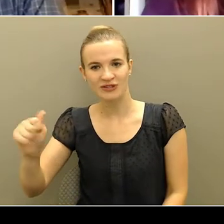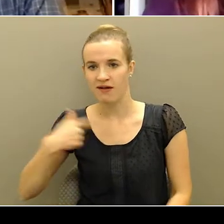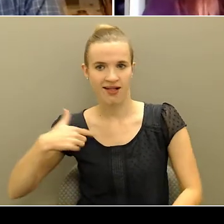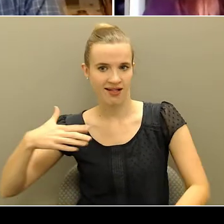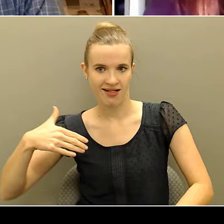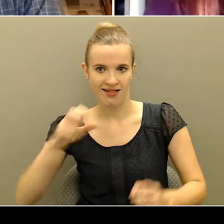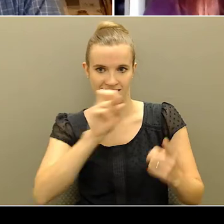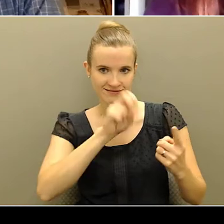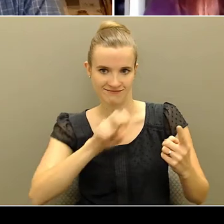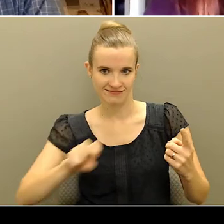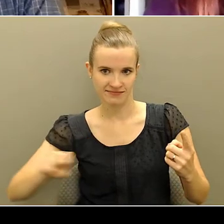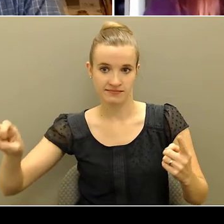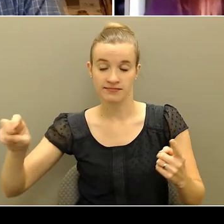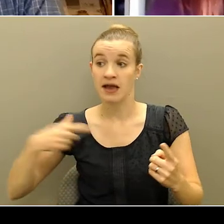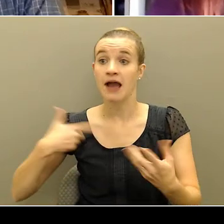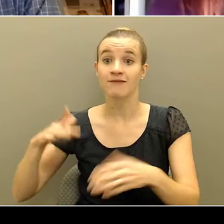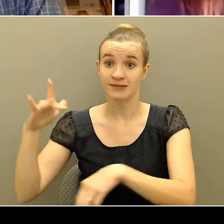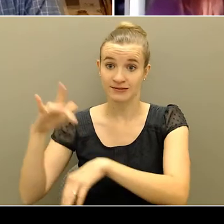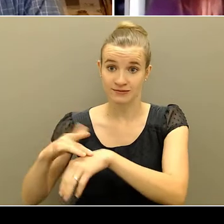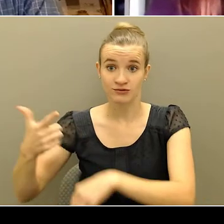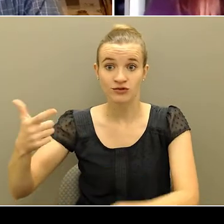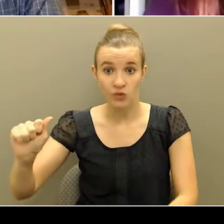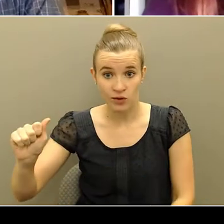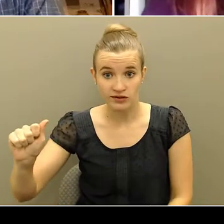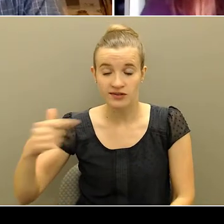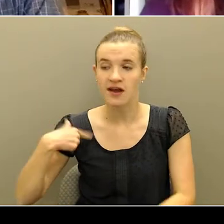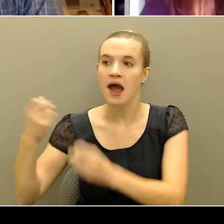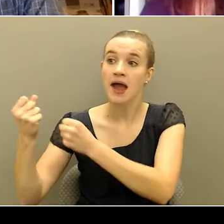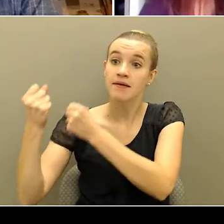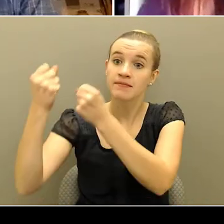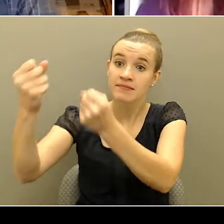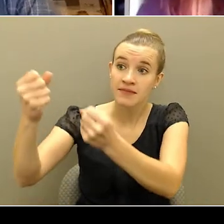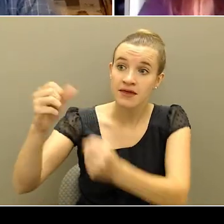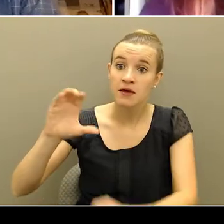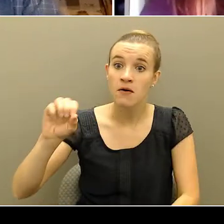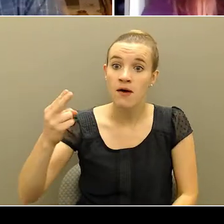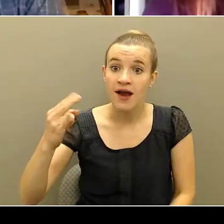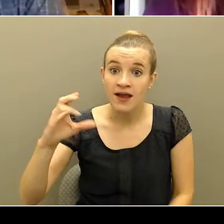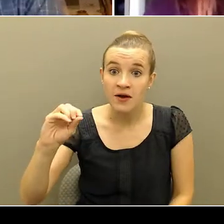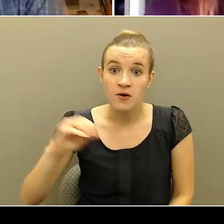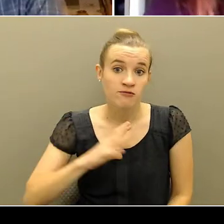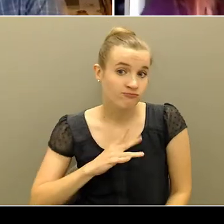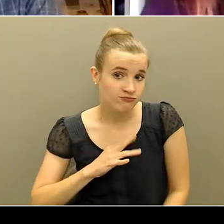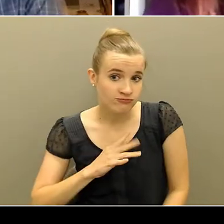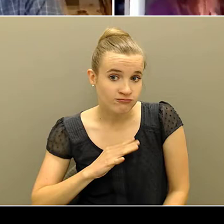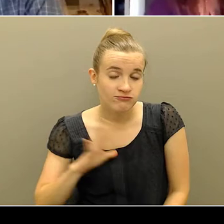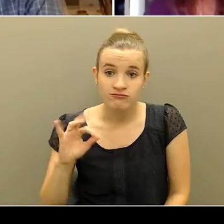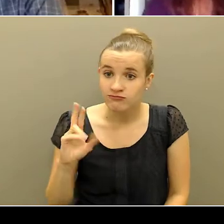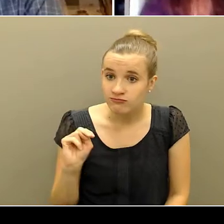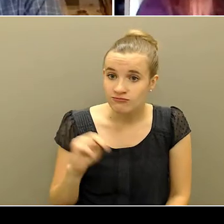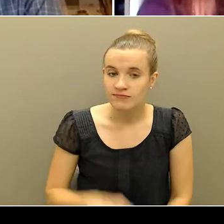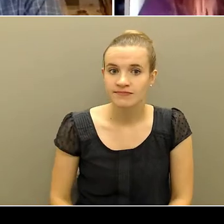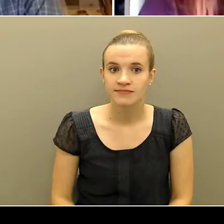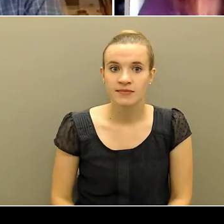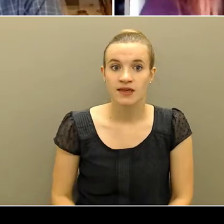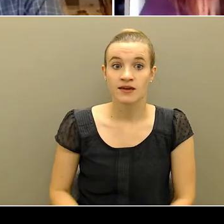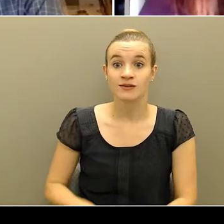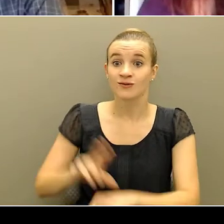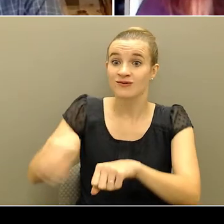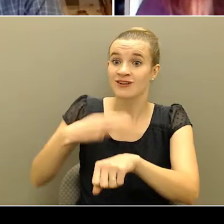mean like, parks are definitely my bread and butter. So there's still plenty plenty plenty of parks for, for me to go visit here in the United States and